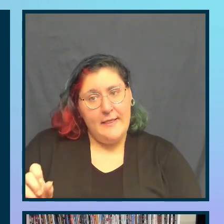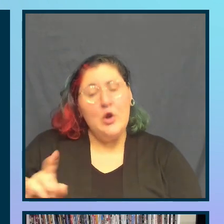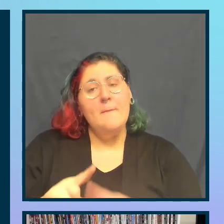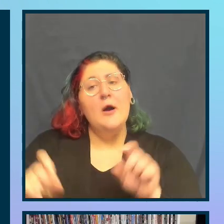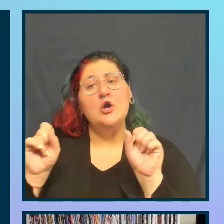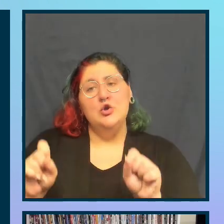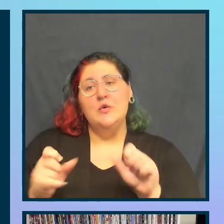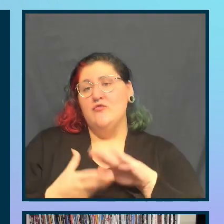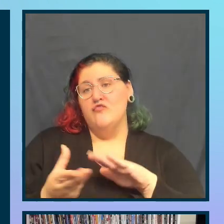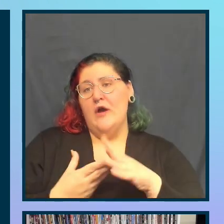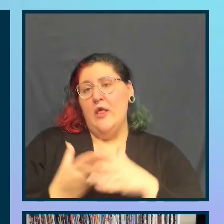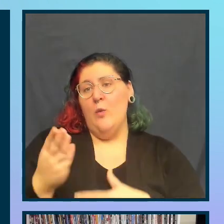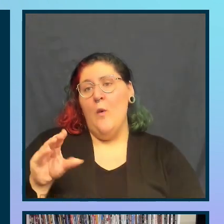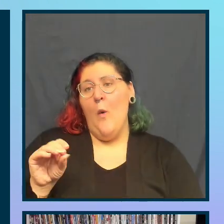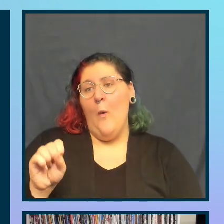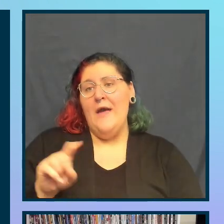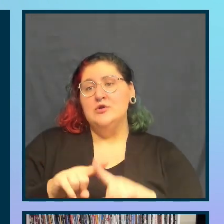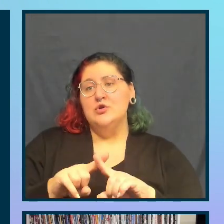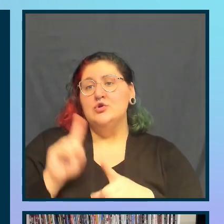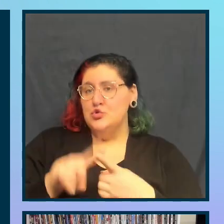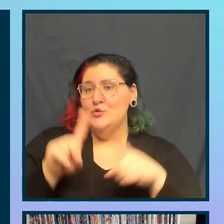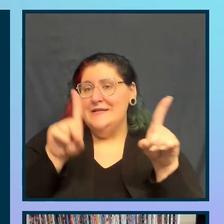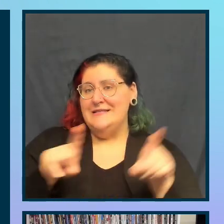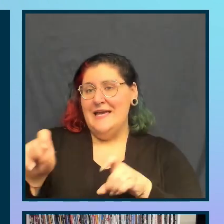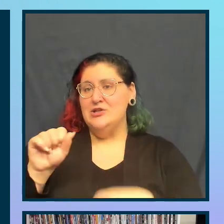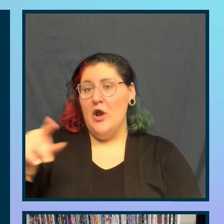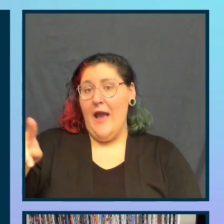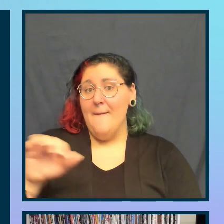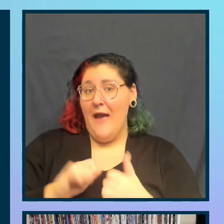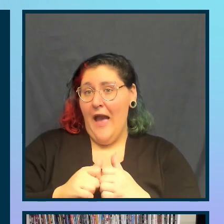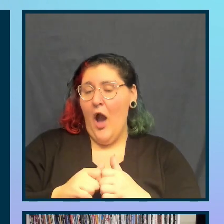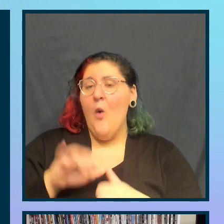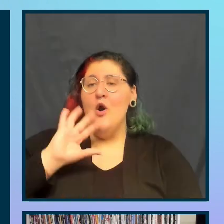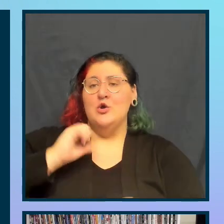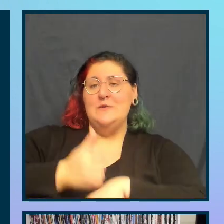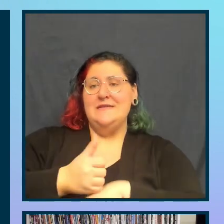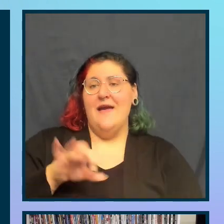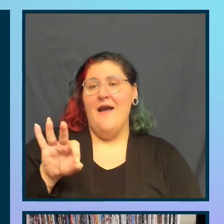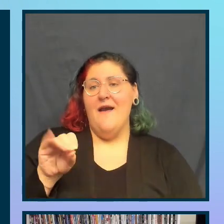So to do this, you'd set keyboard focused on the simulator window and then enable and disable VoiceOver